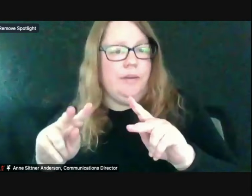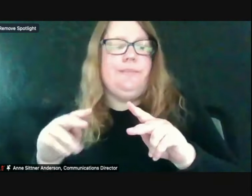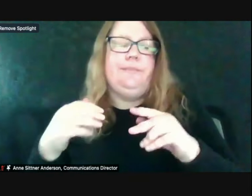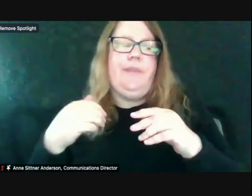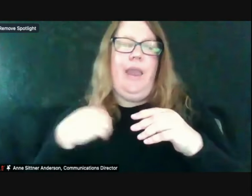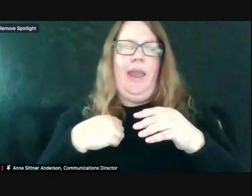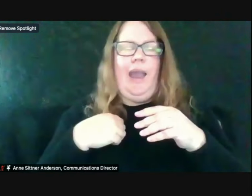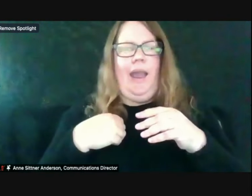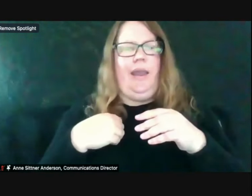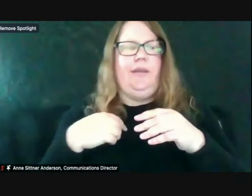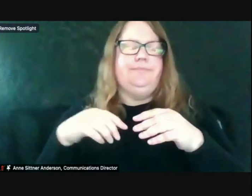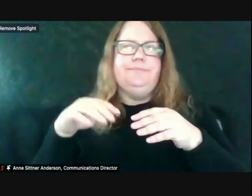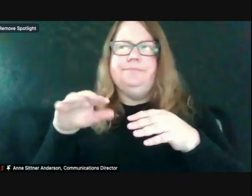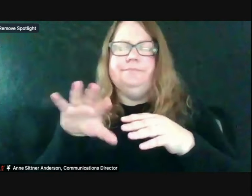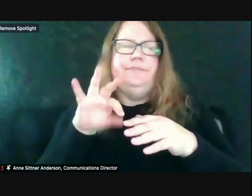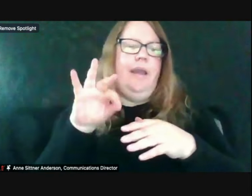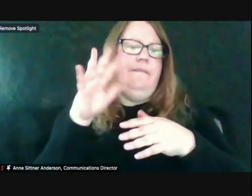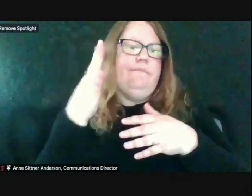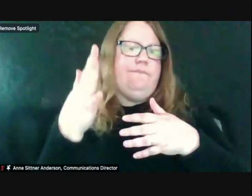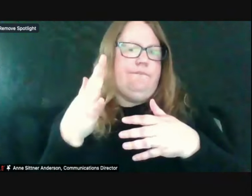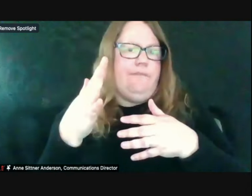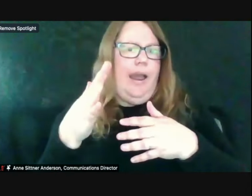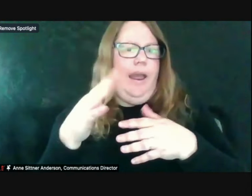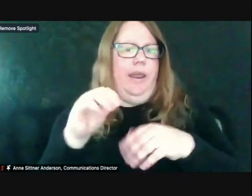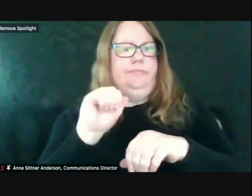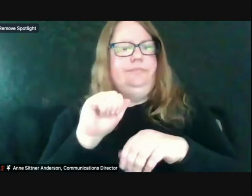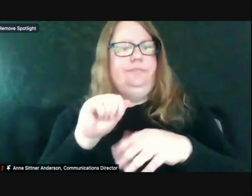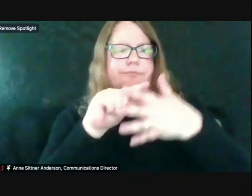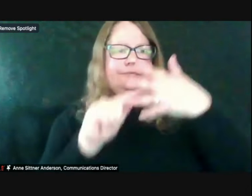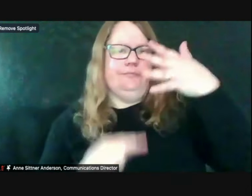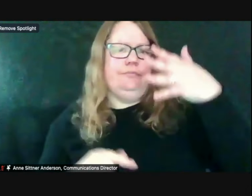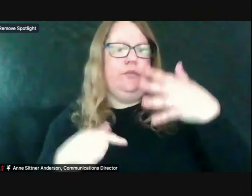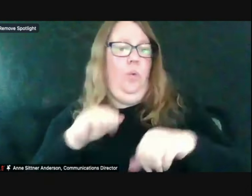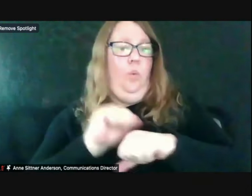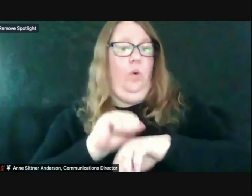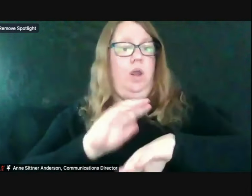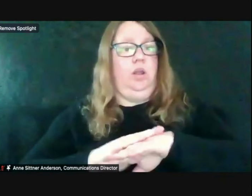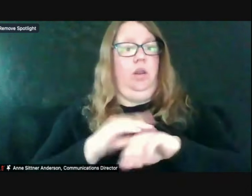and equal opportunity. I am sharing 5 activities I’ve worked on